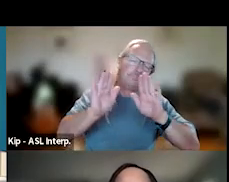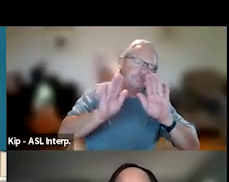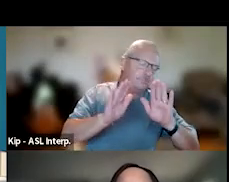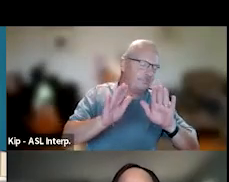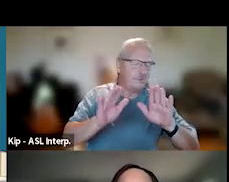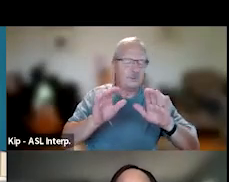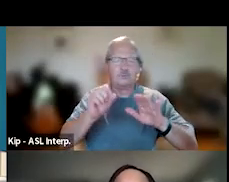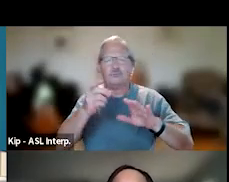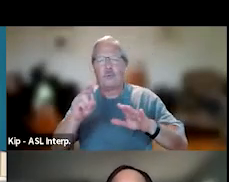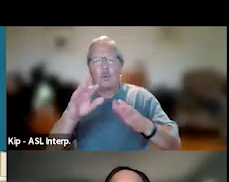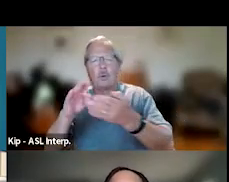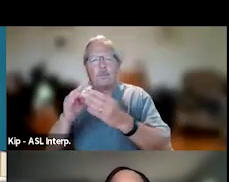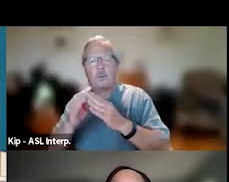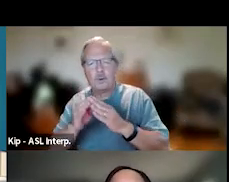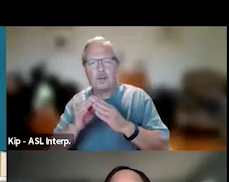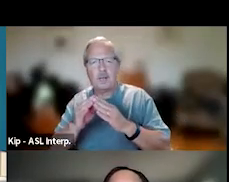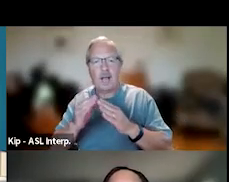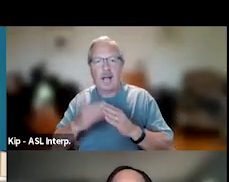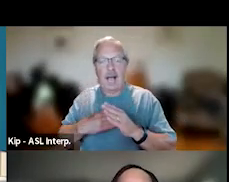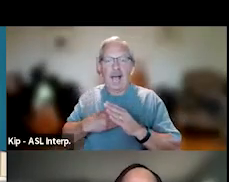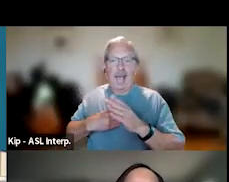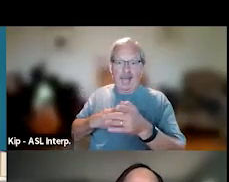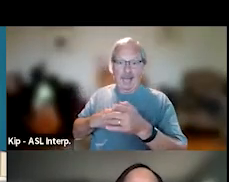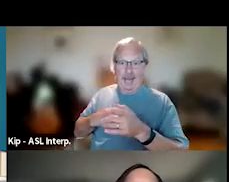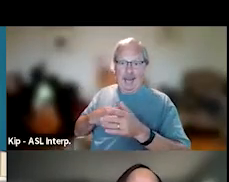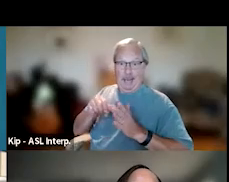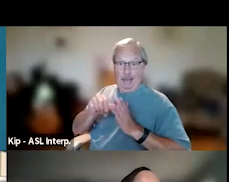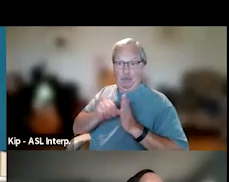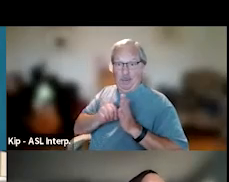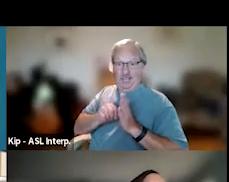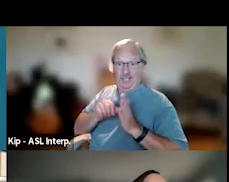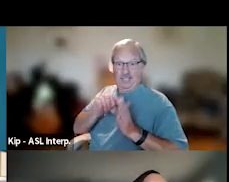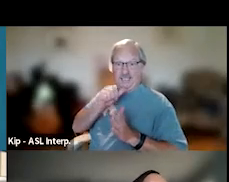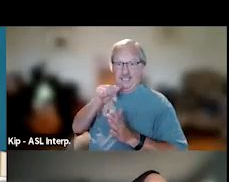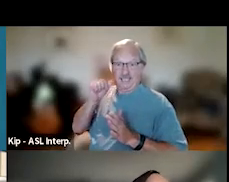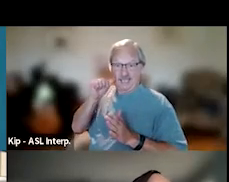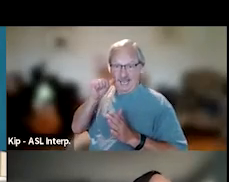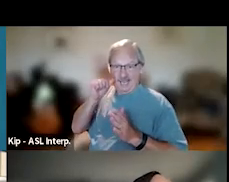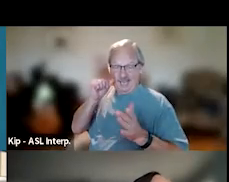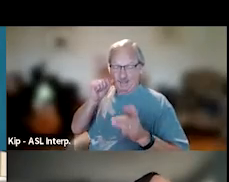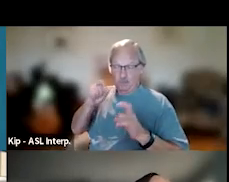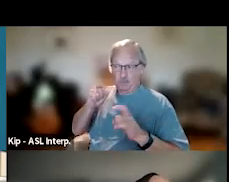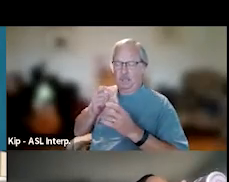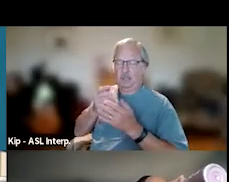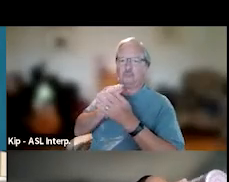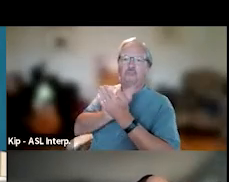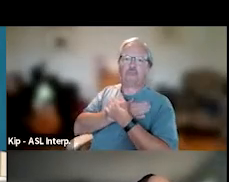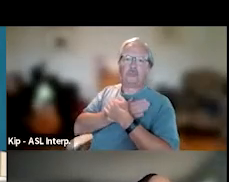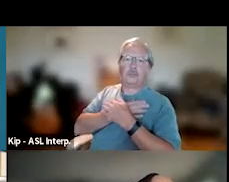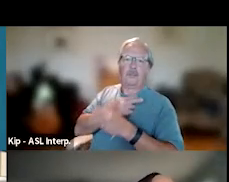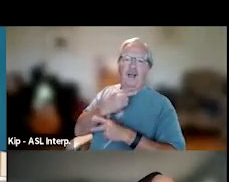I had a procedure yesterday and I'm supposed to be resting my voice, quote unquote, but I had to say at least a few words.